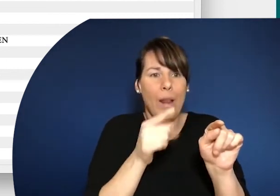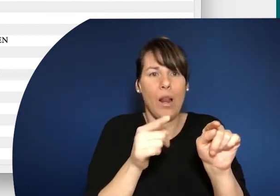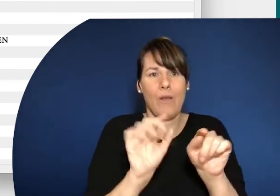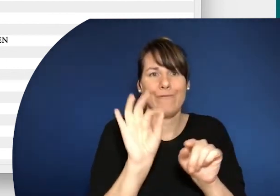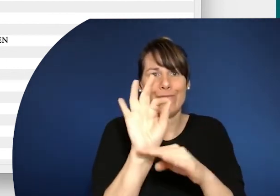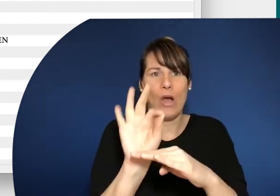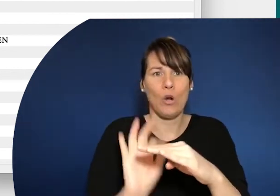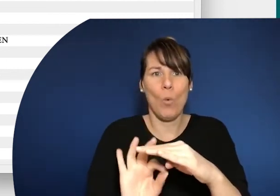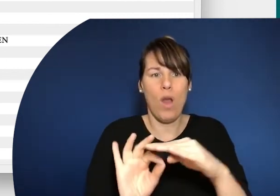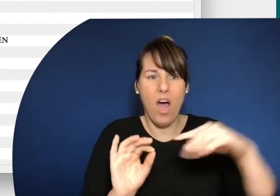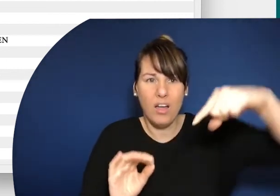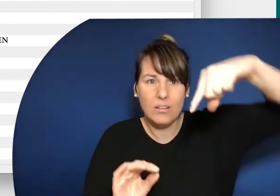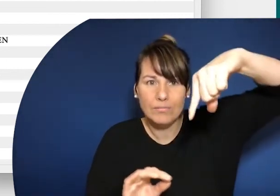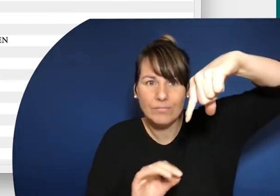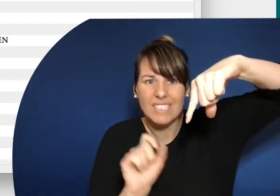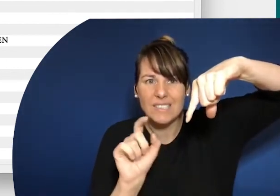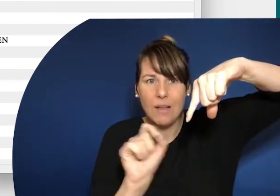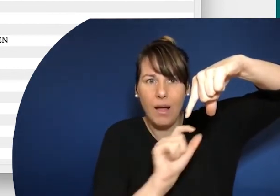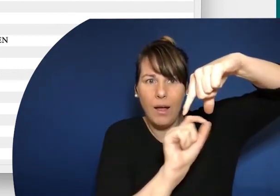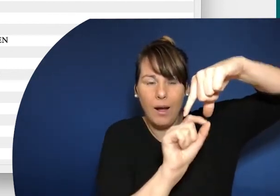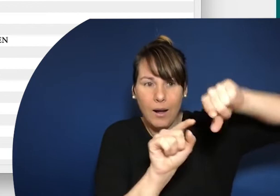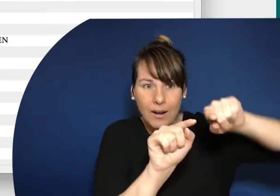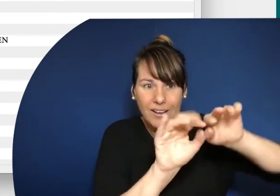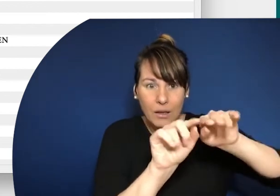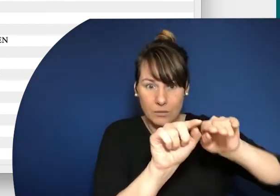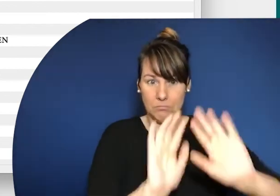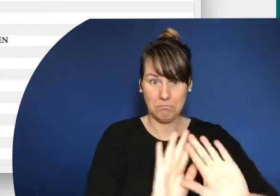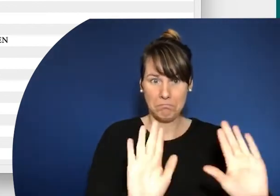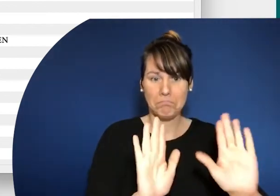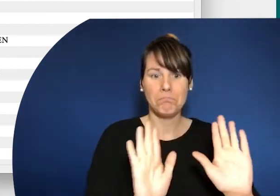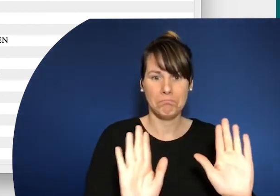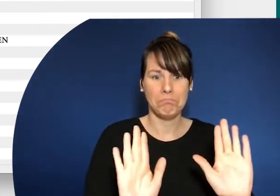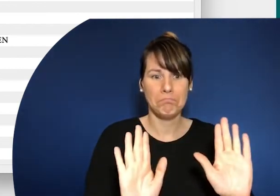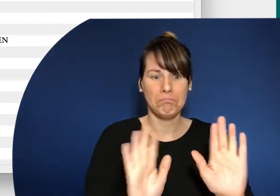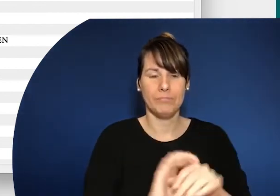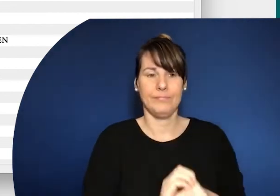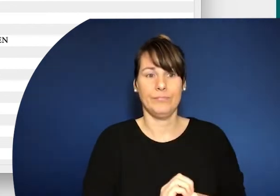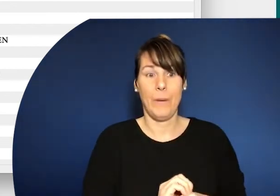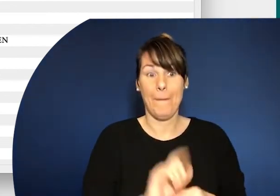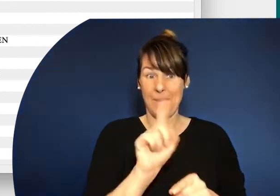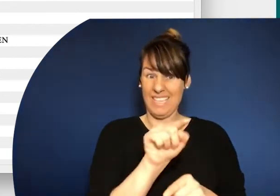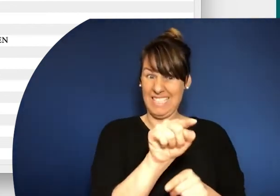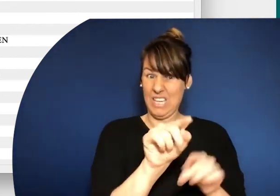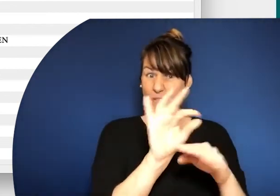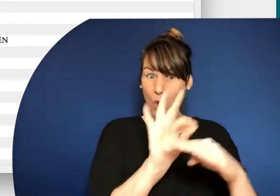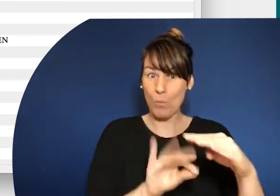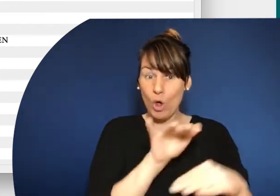as you see on the screen. However, since this formula, I should change